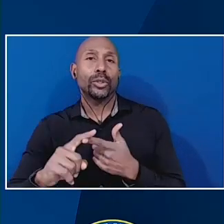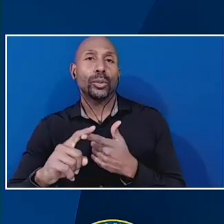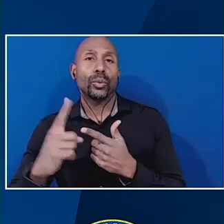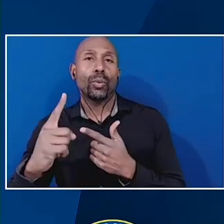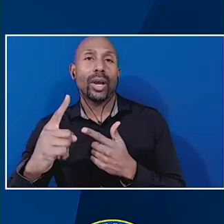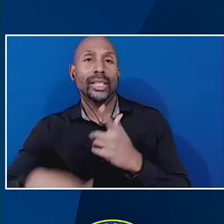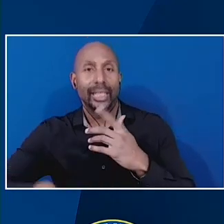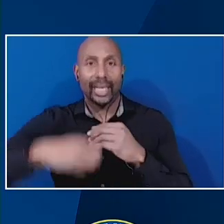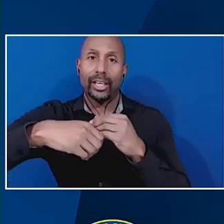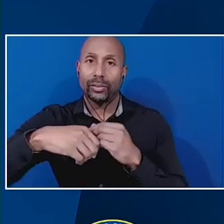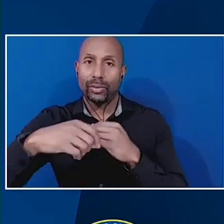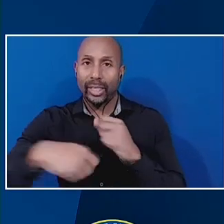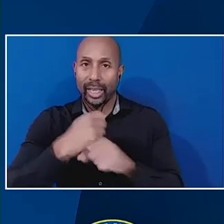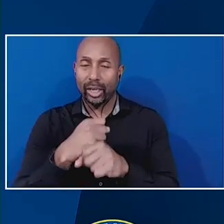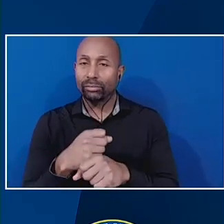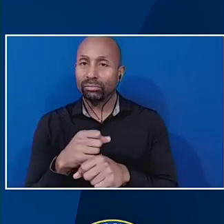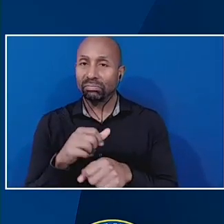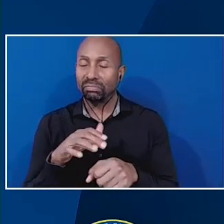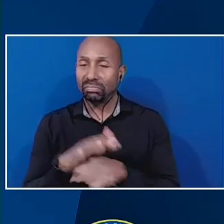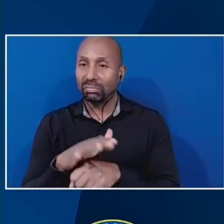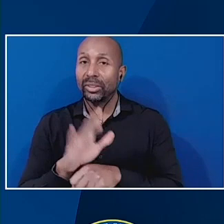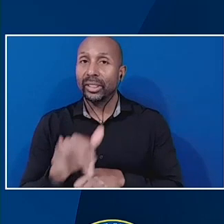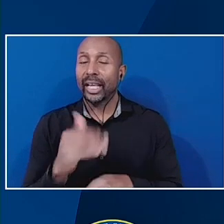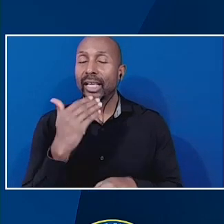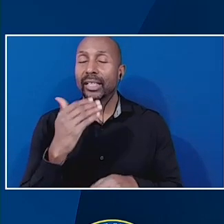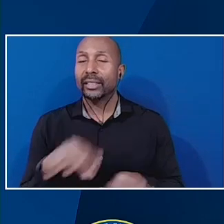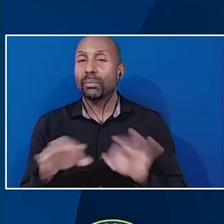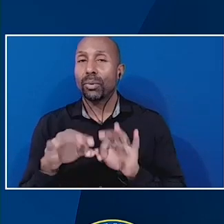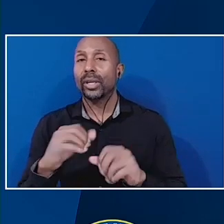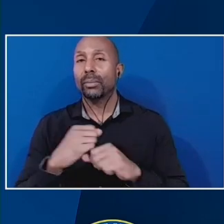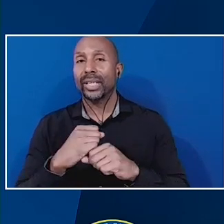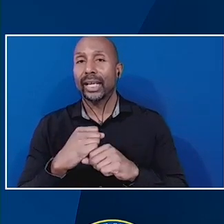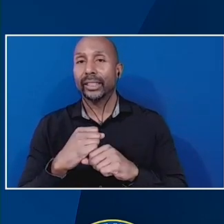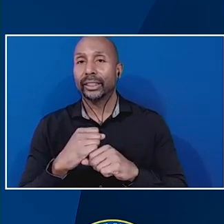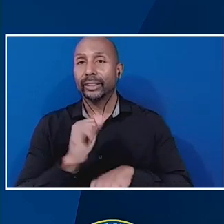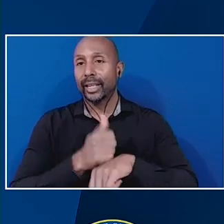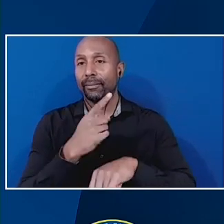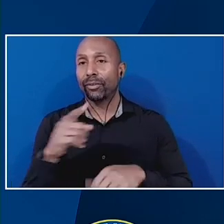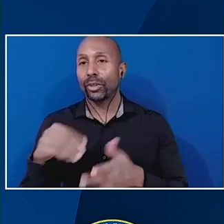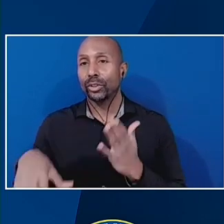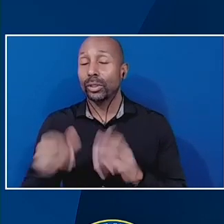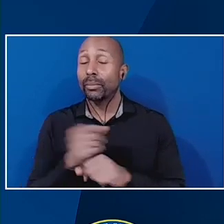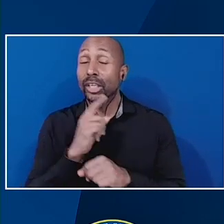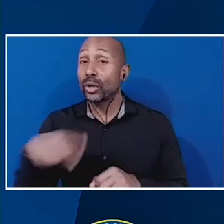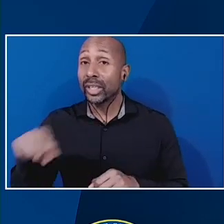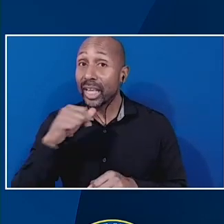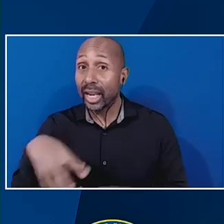protection for students to make sure that they're not in a situation where they're being harmed by the period of